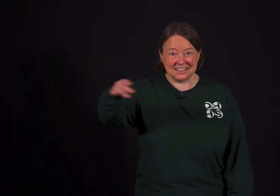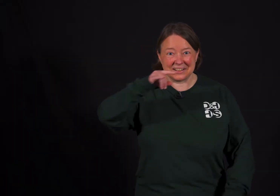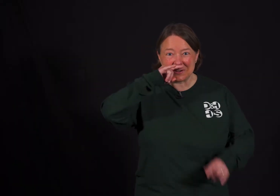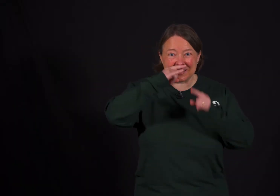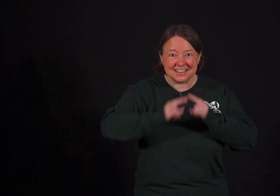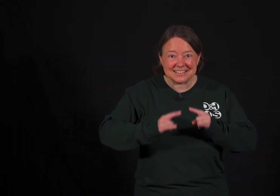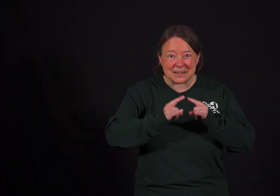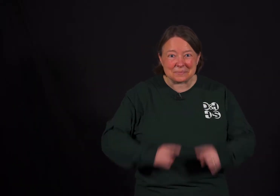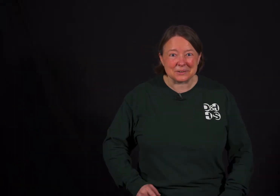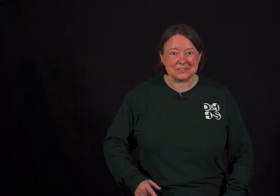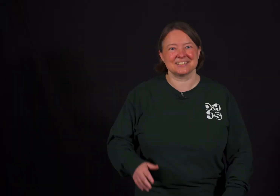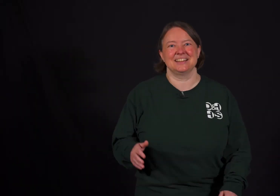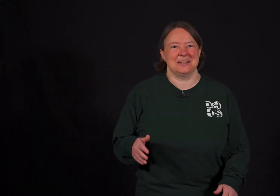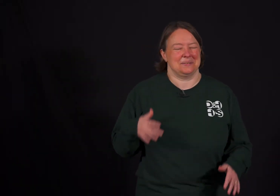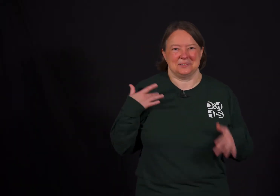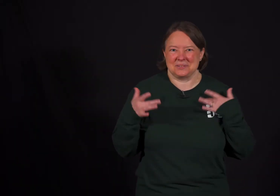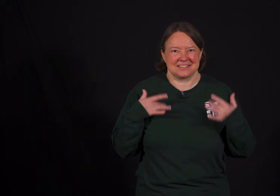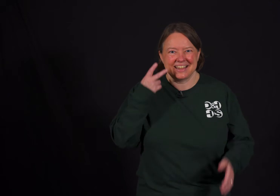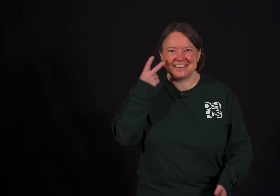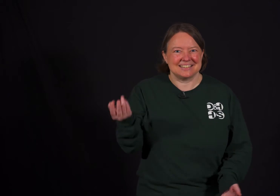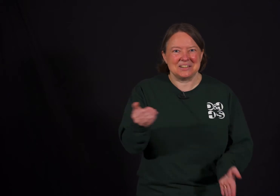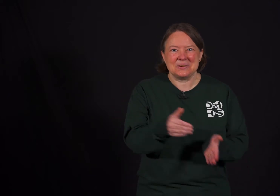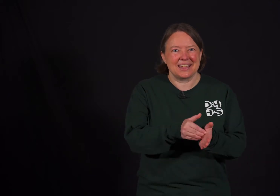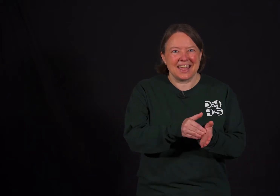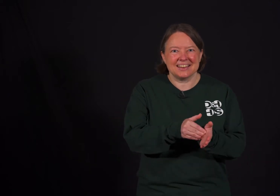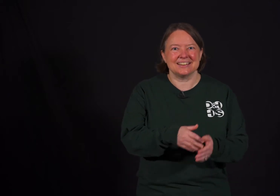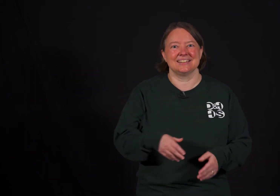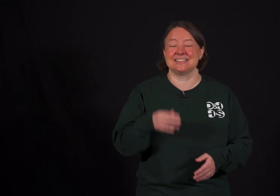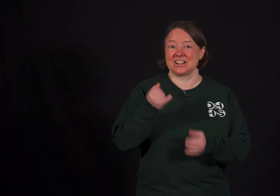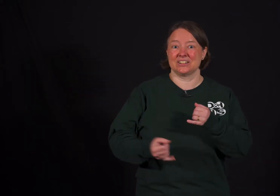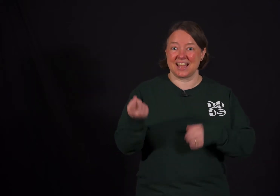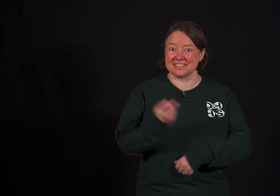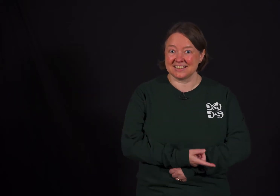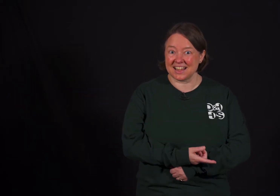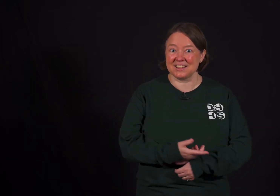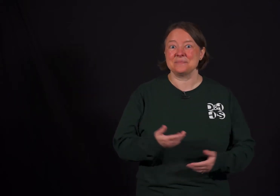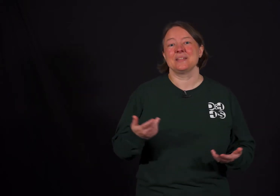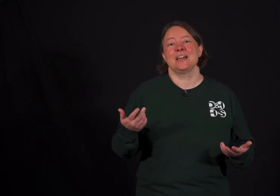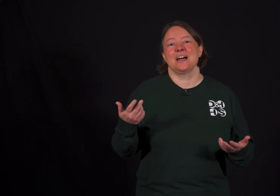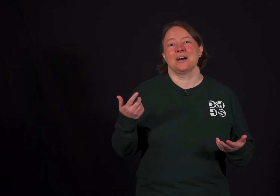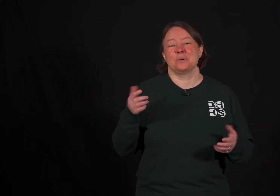Hello, Kids Kampers. So excited to see you again. This is our last day.